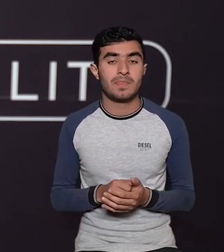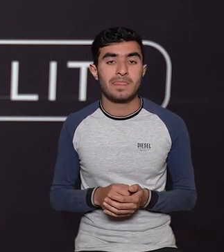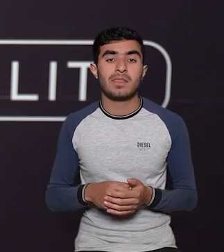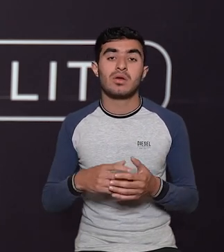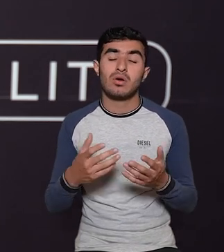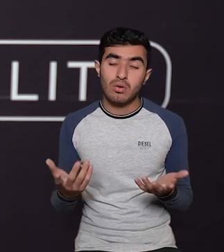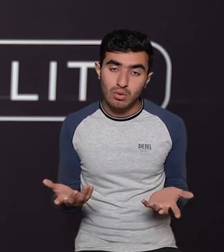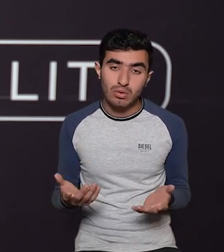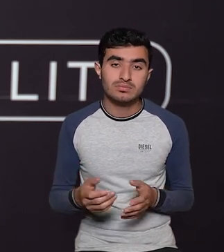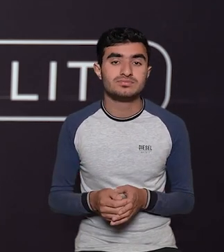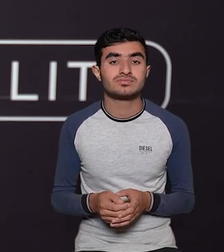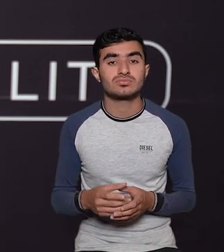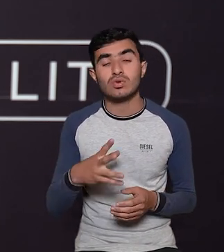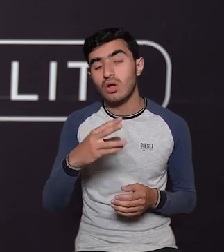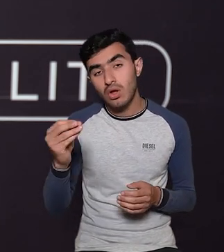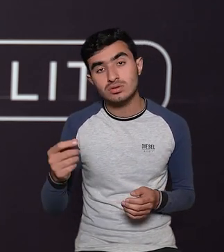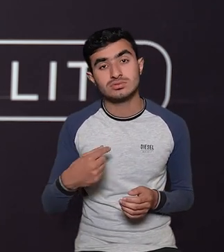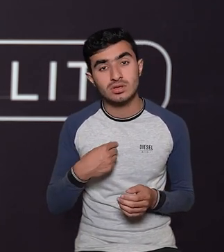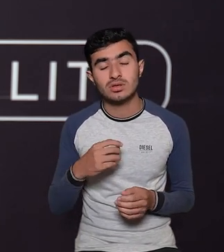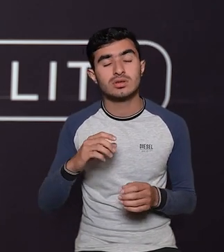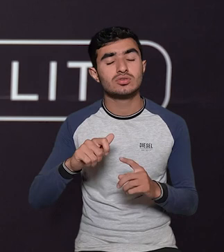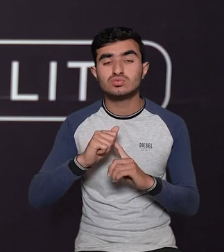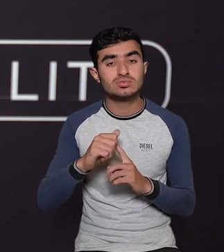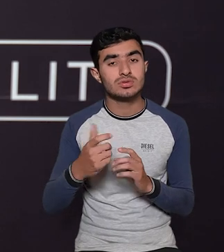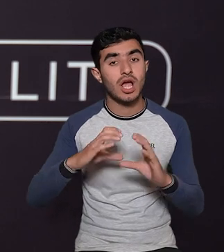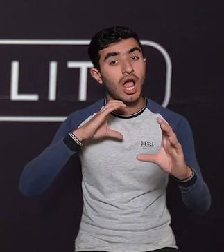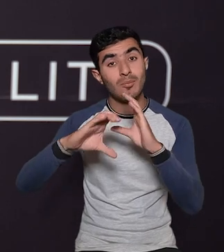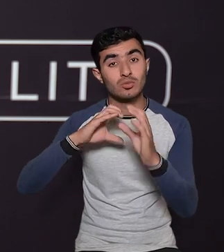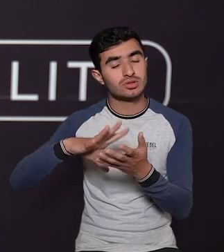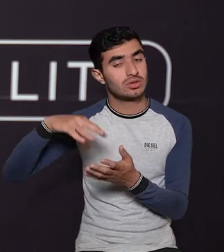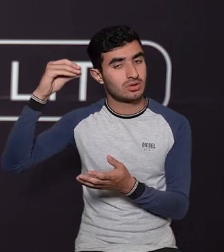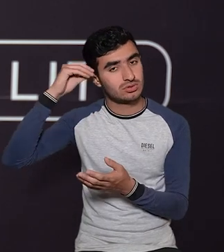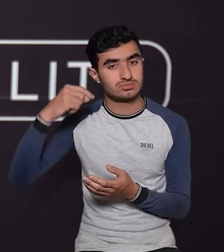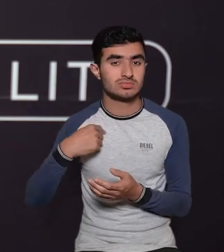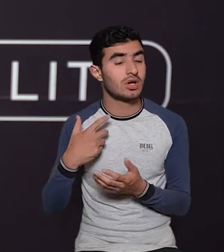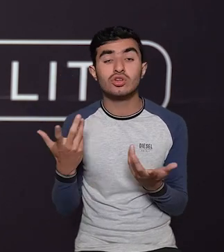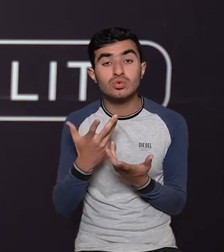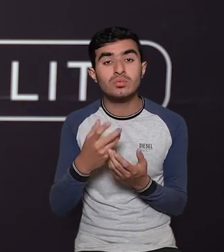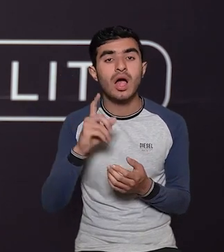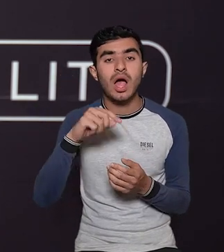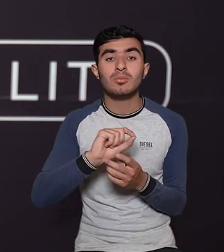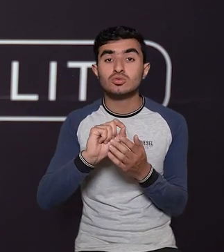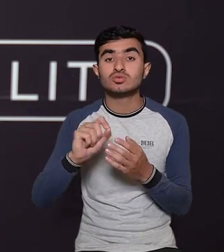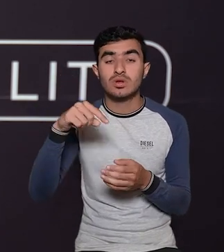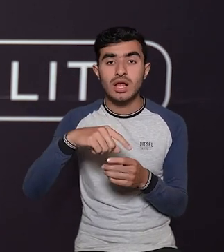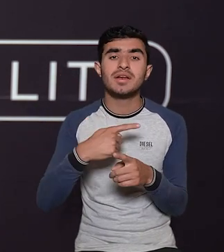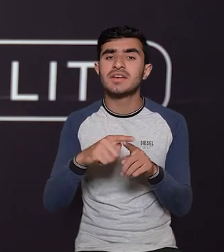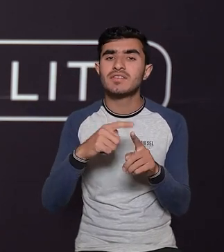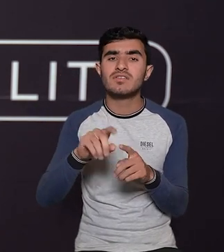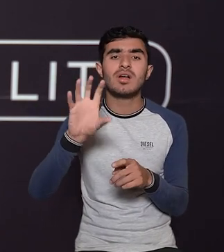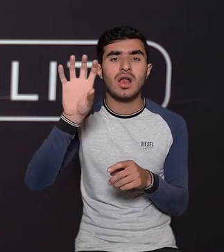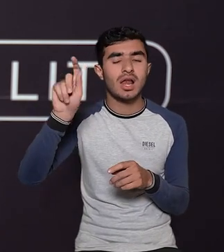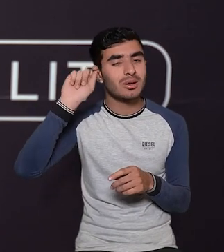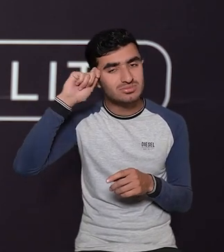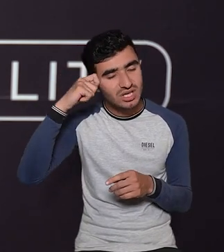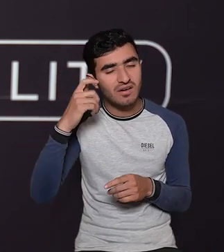That is what I learnt a lot and the main thing was that I learned communication because people had come from different places in Aitchison.